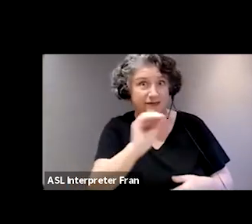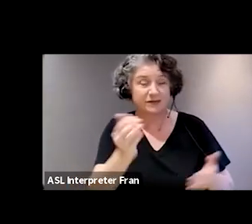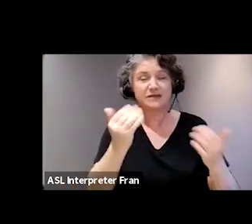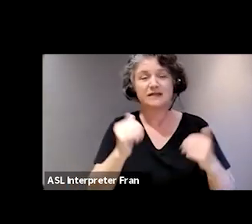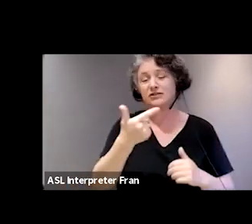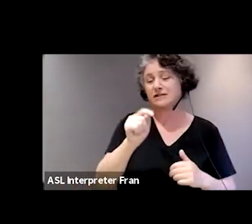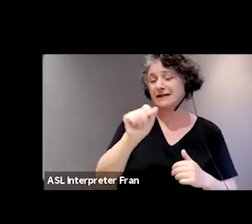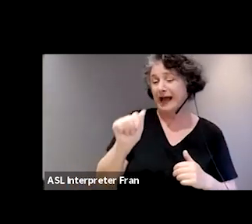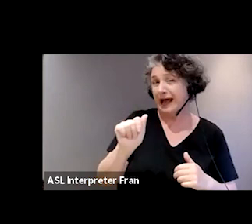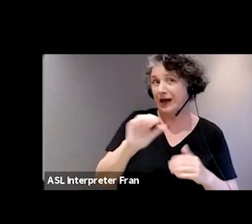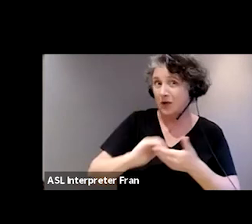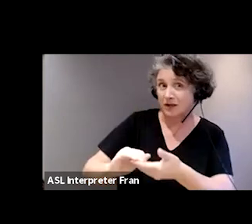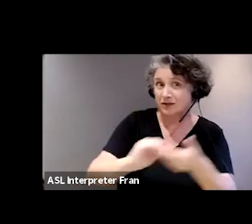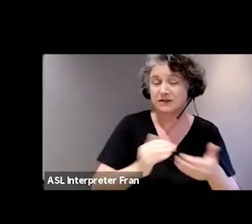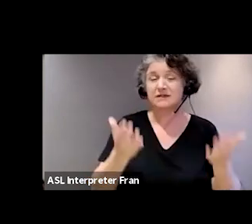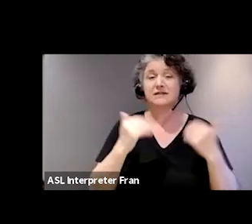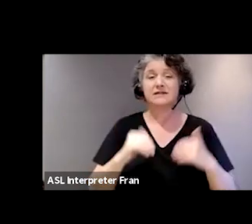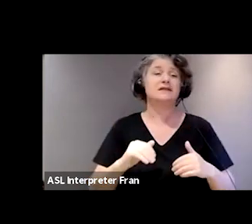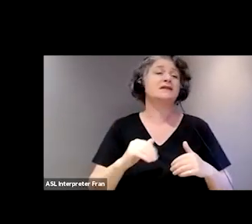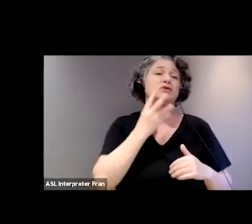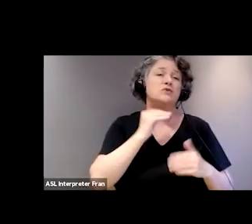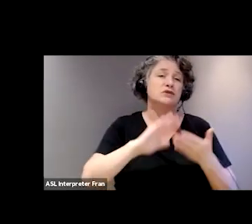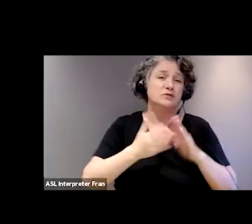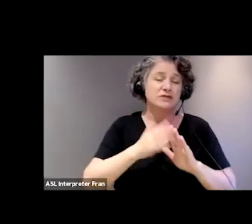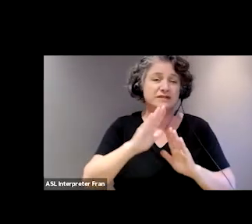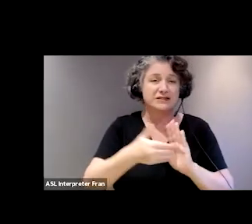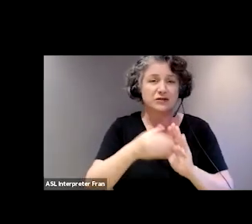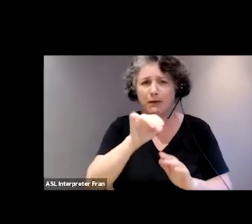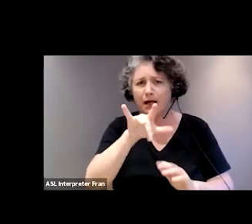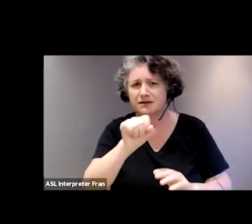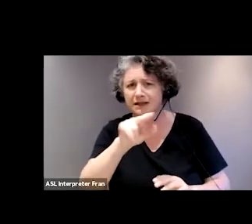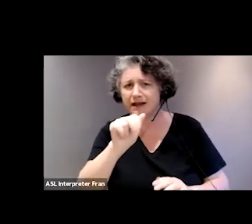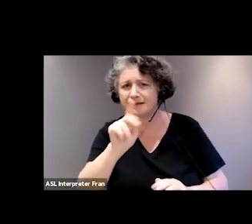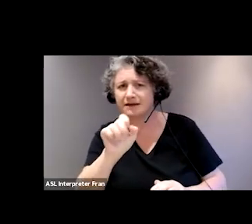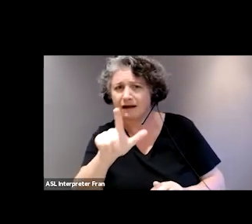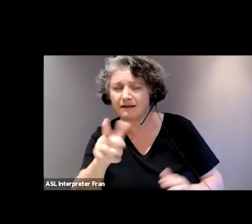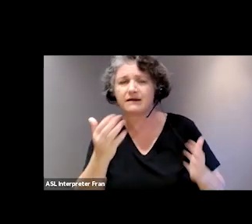have in our vaccine engagement accessibility projected on statistics for